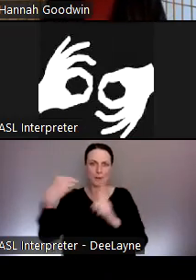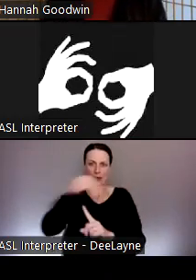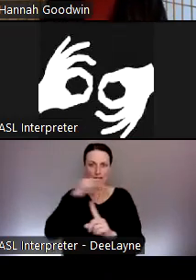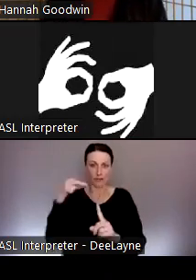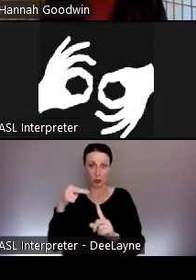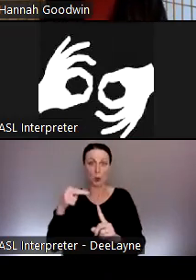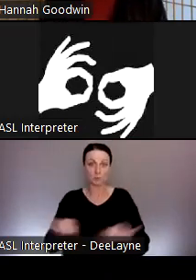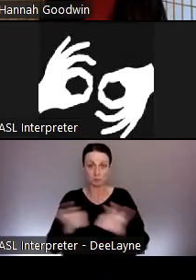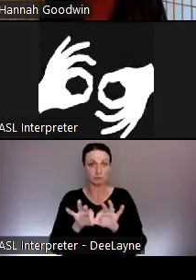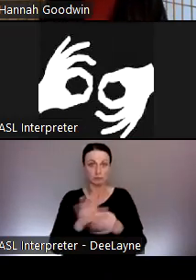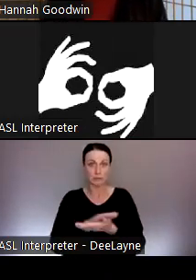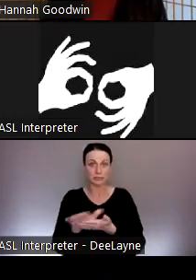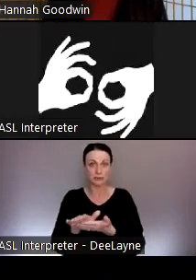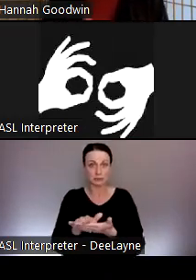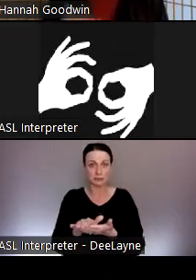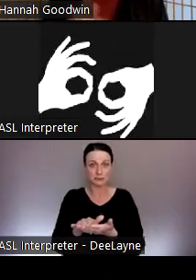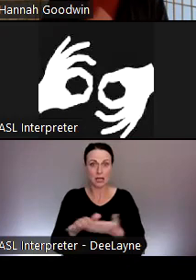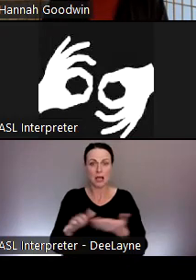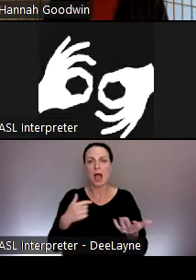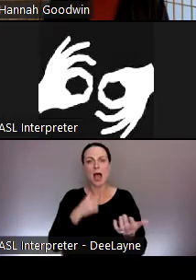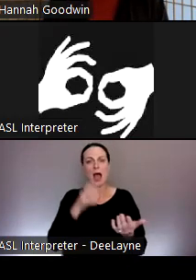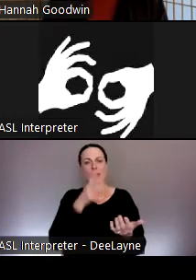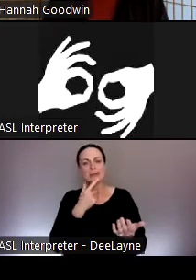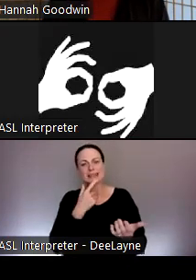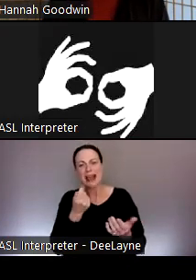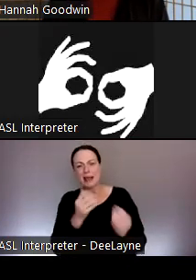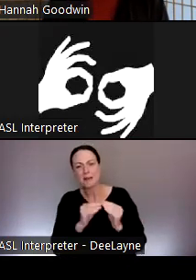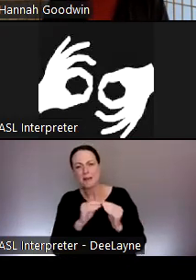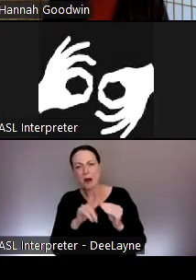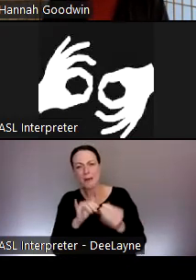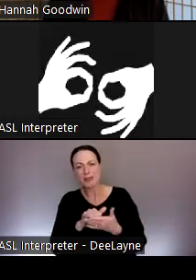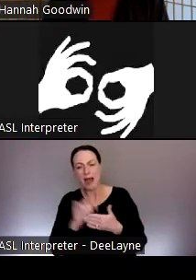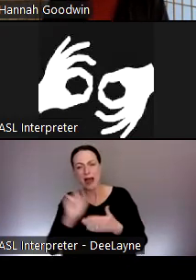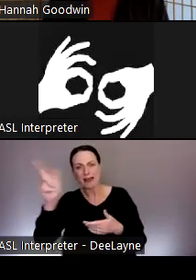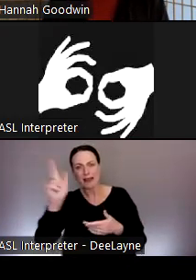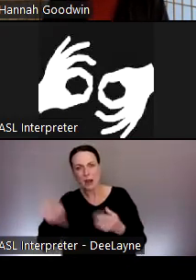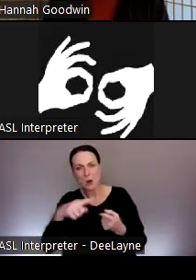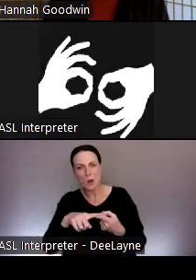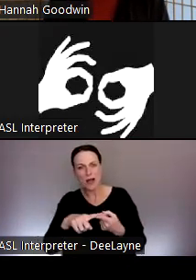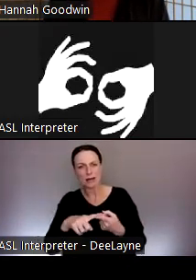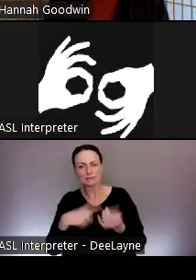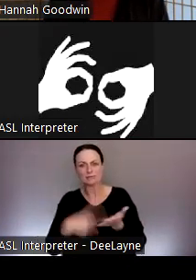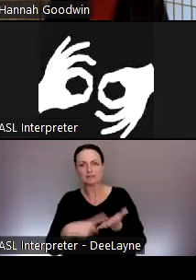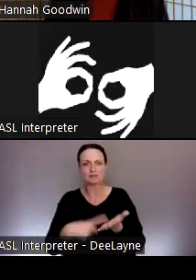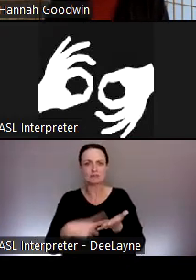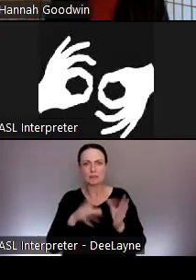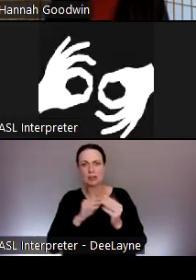And I'm gonna say a little bit more about that when we go over the conference session formats.